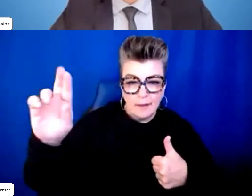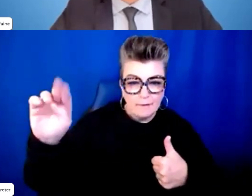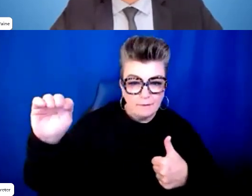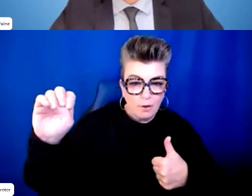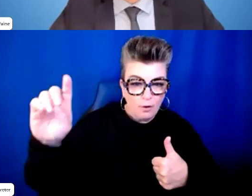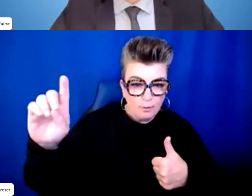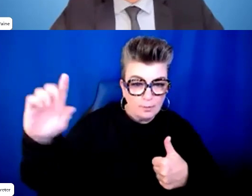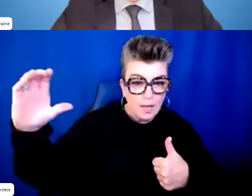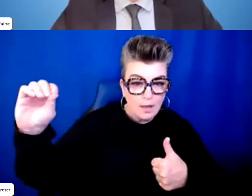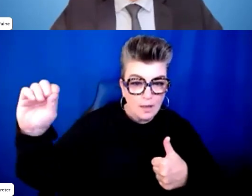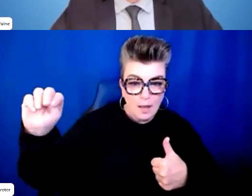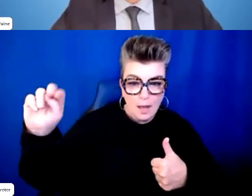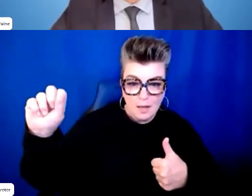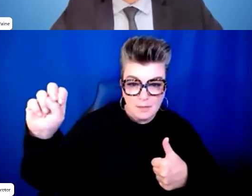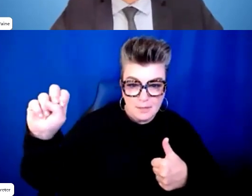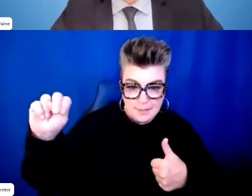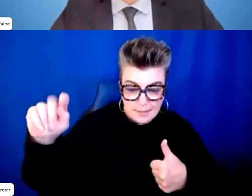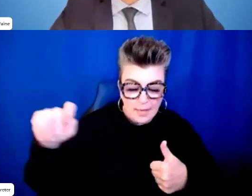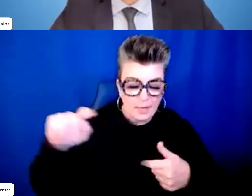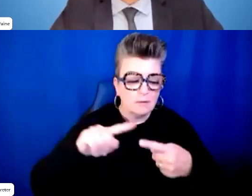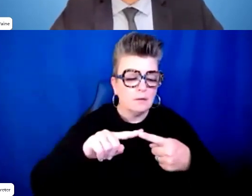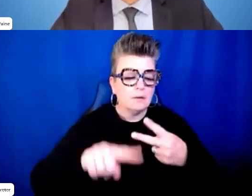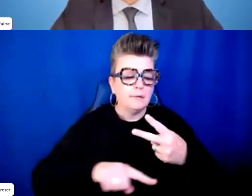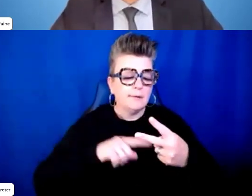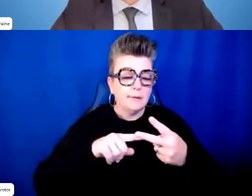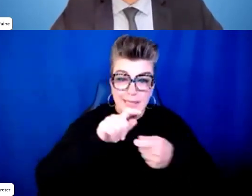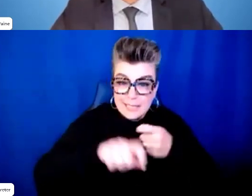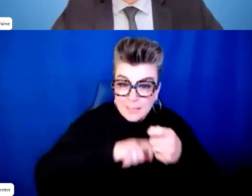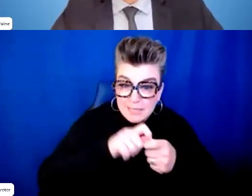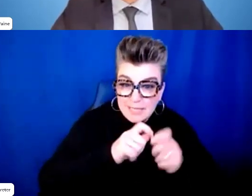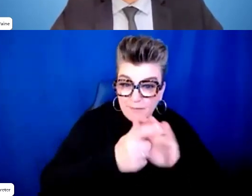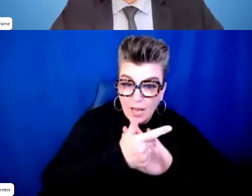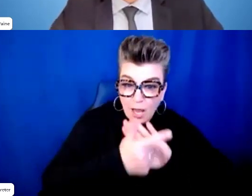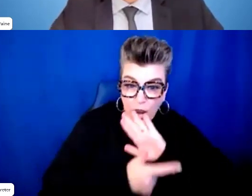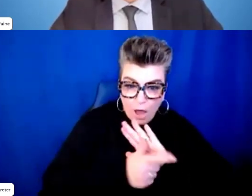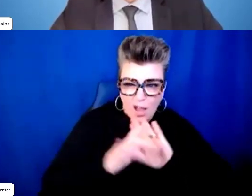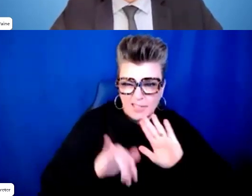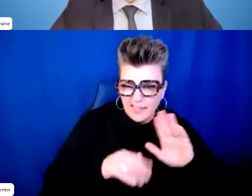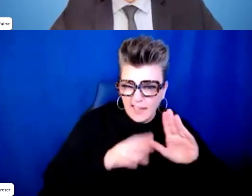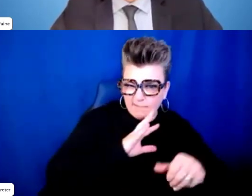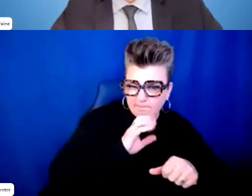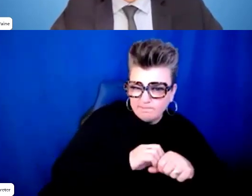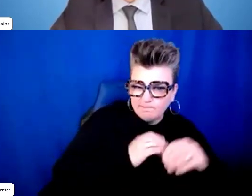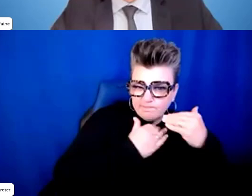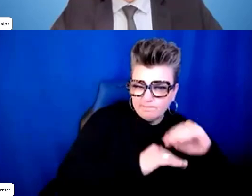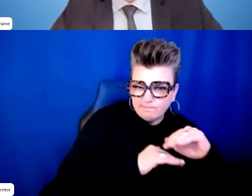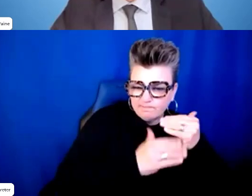that might impose restrictions on subsequent use, as well as things like whether there are privacy